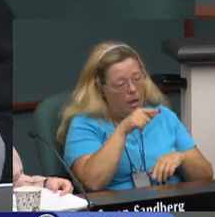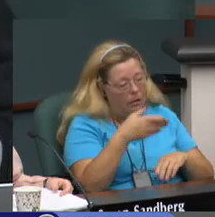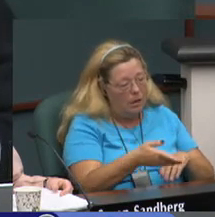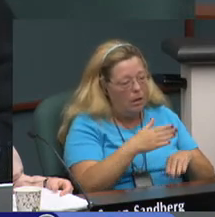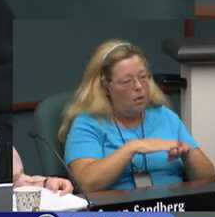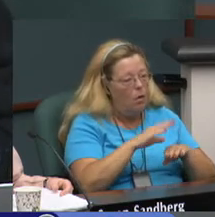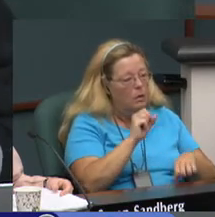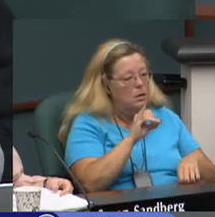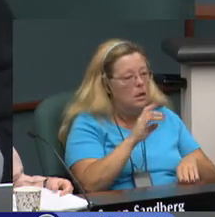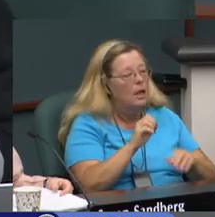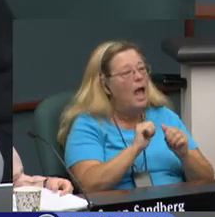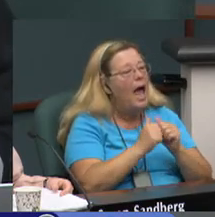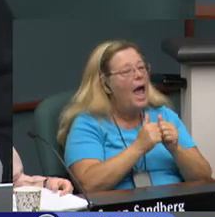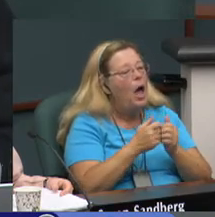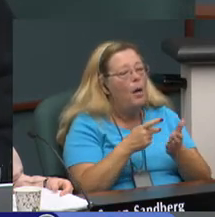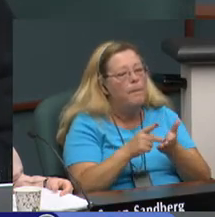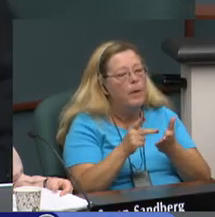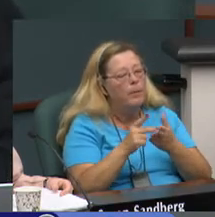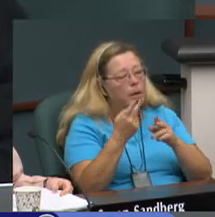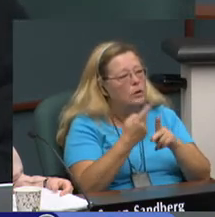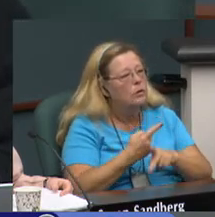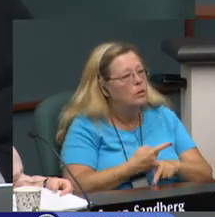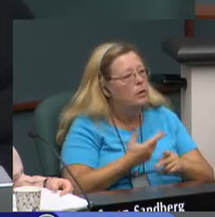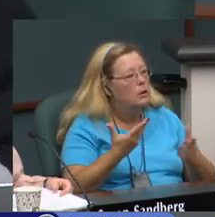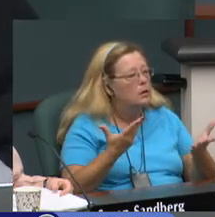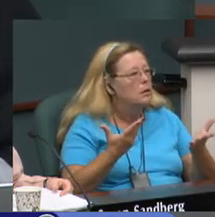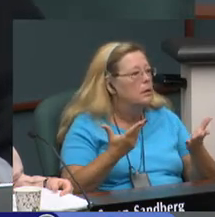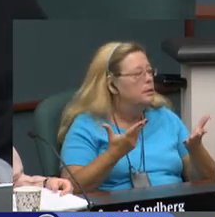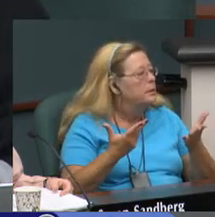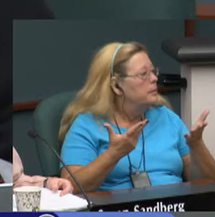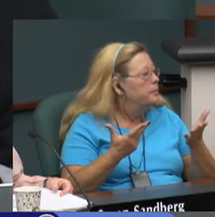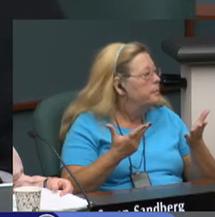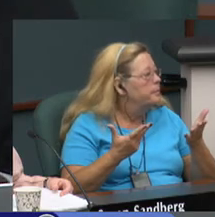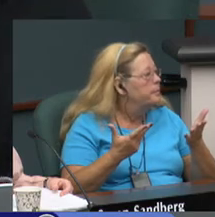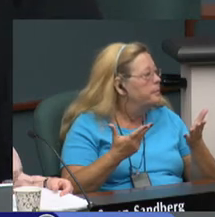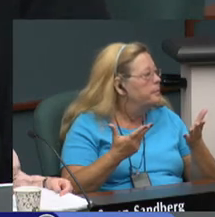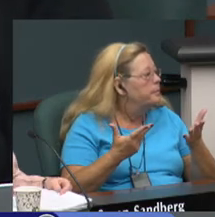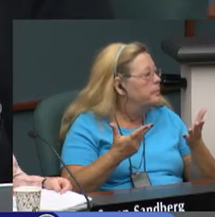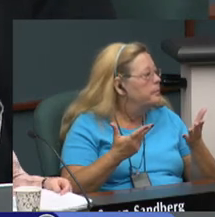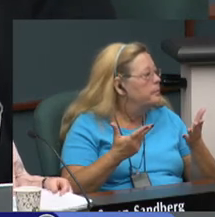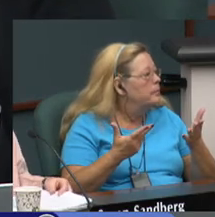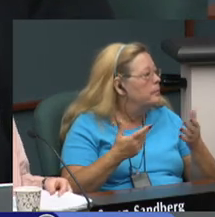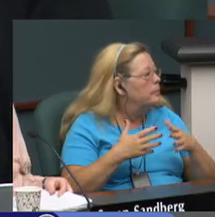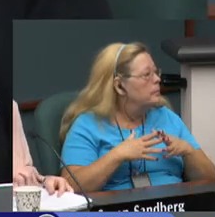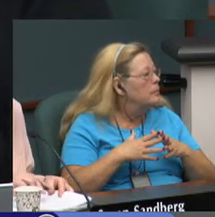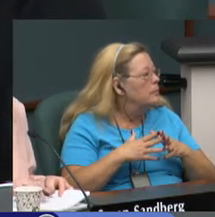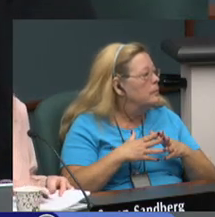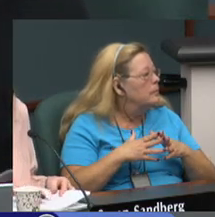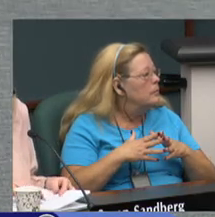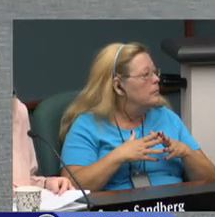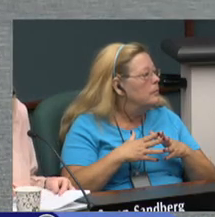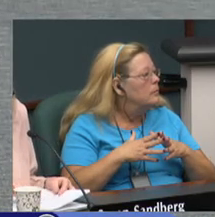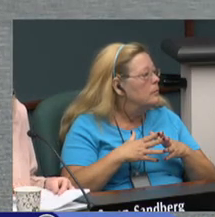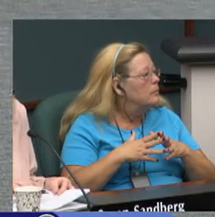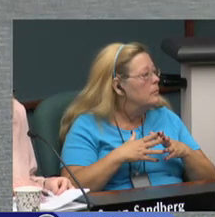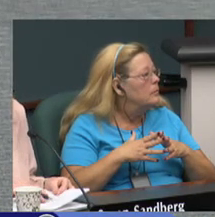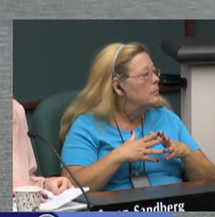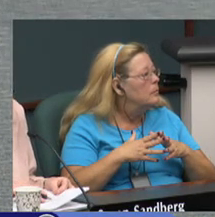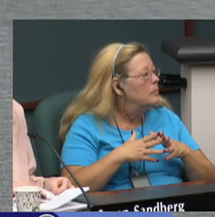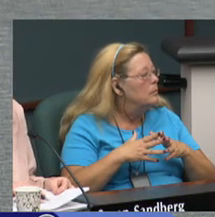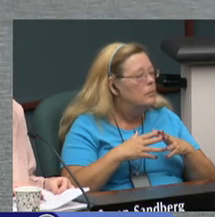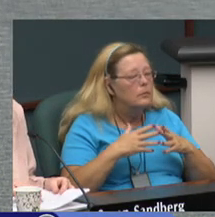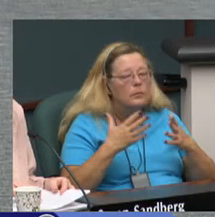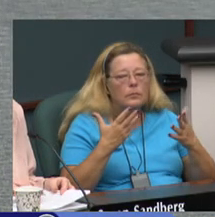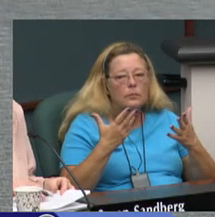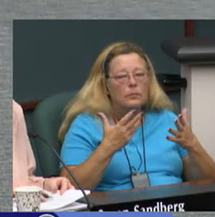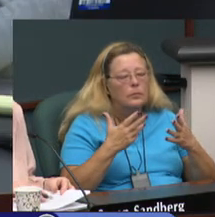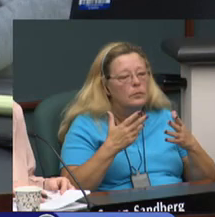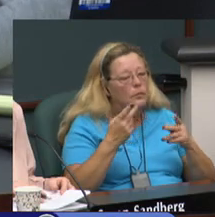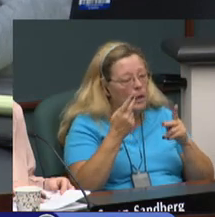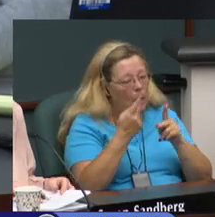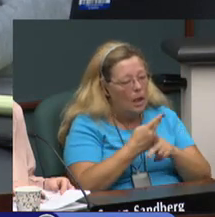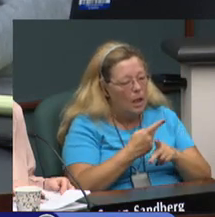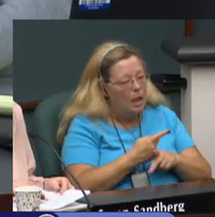payment in lieu be calculated so again the the calculation would be based on